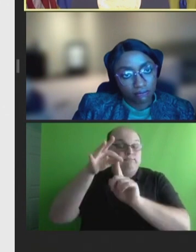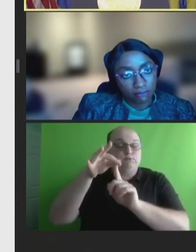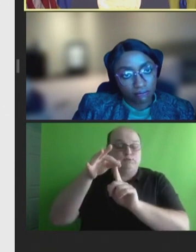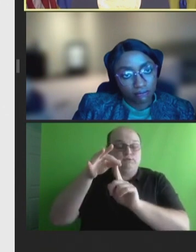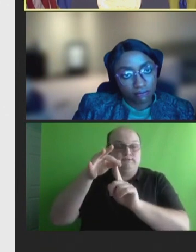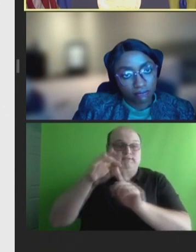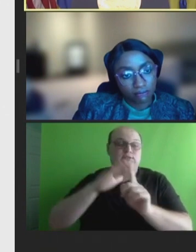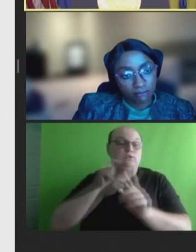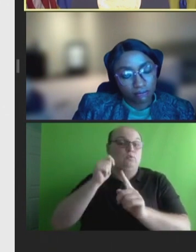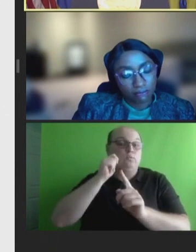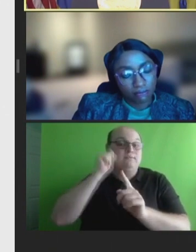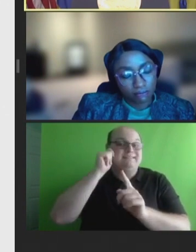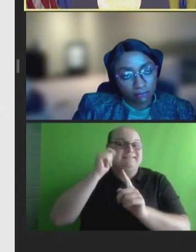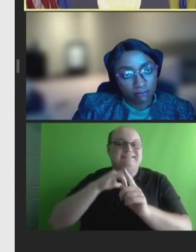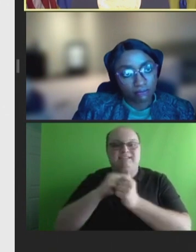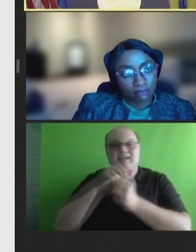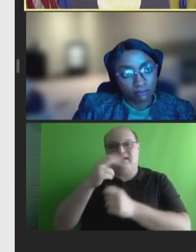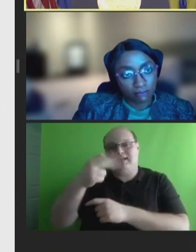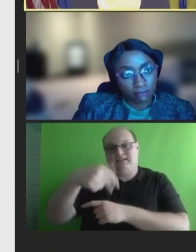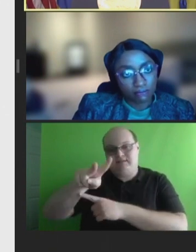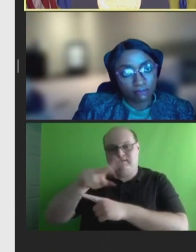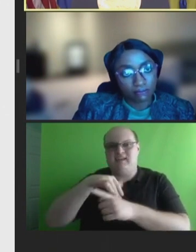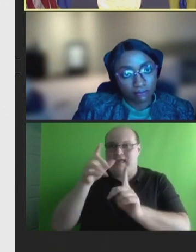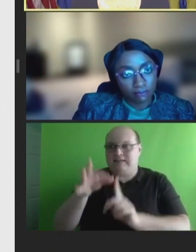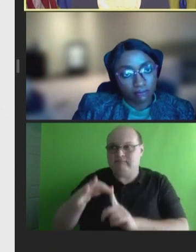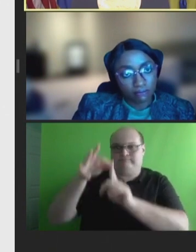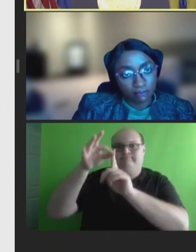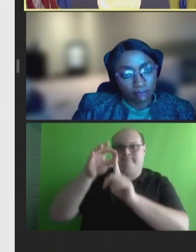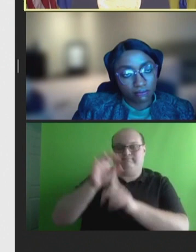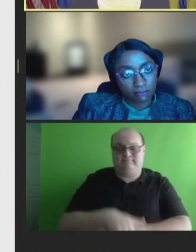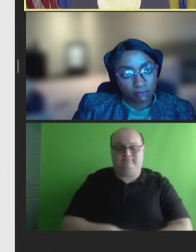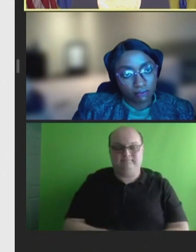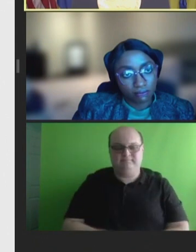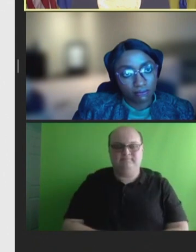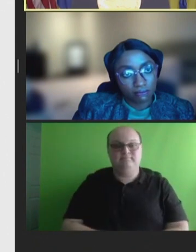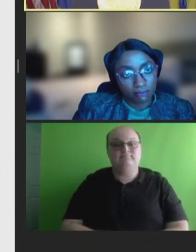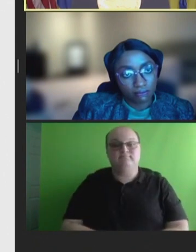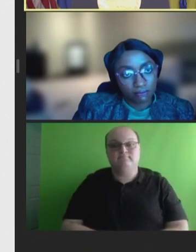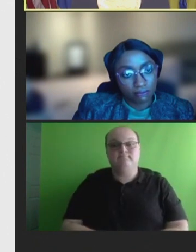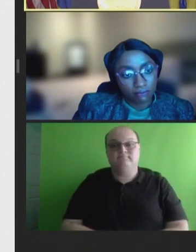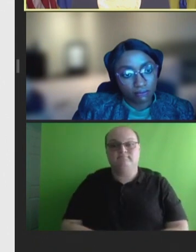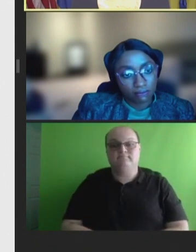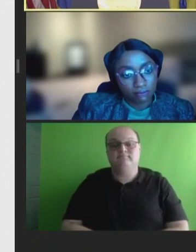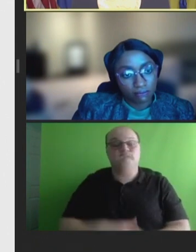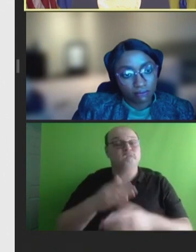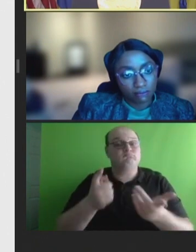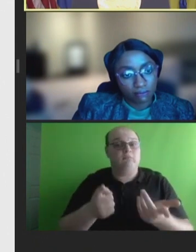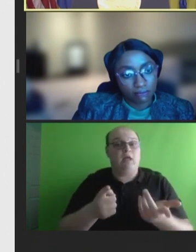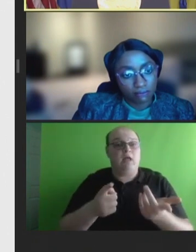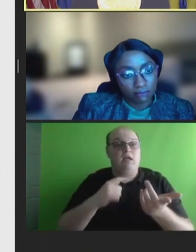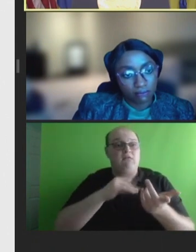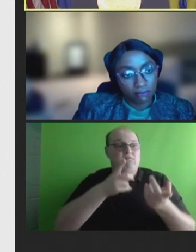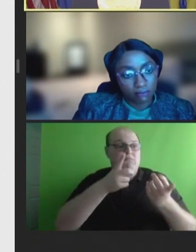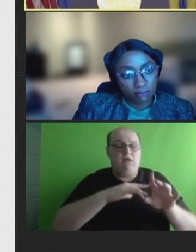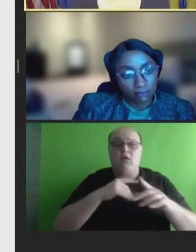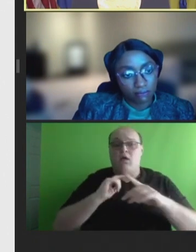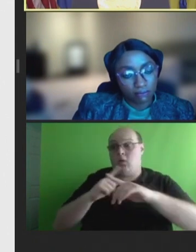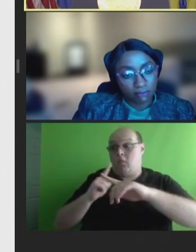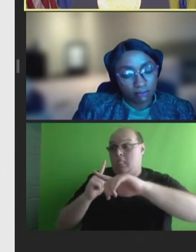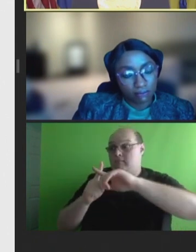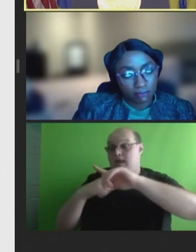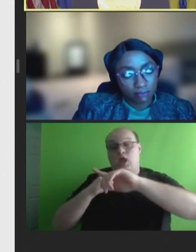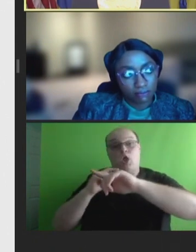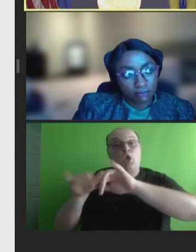adolescents and HPV. Again, when we look at the positive side of routine adolescent vaccination,